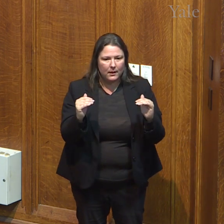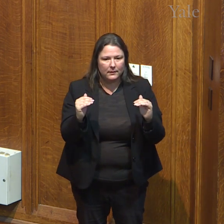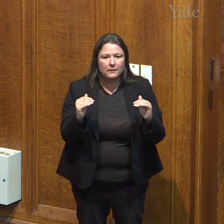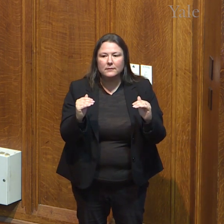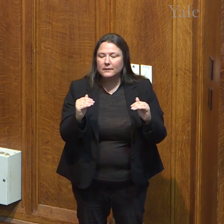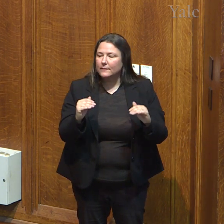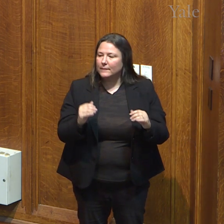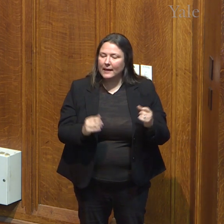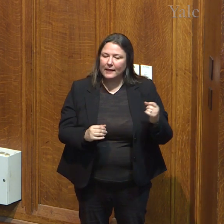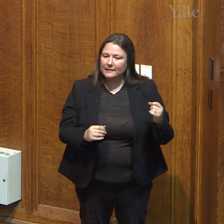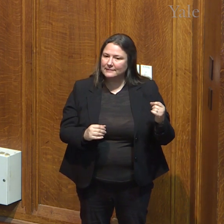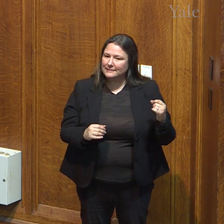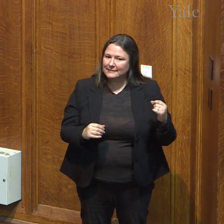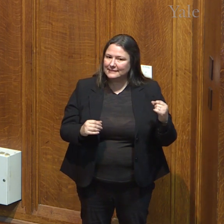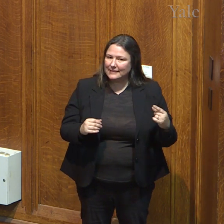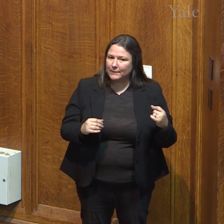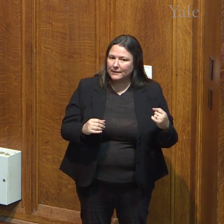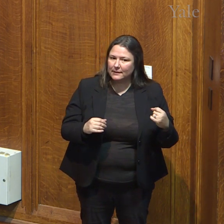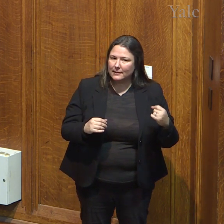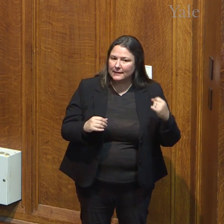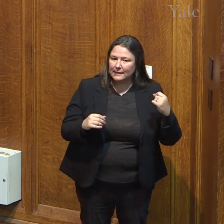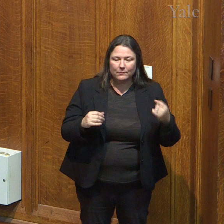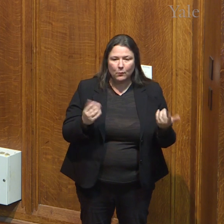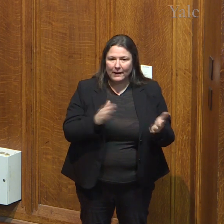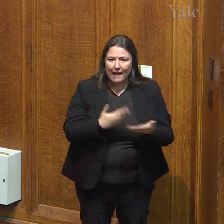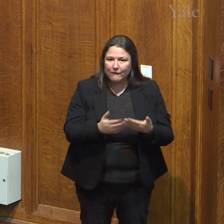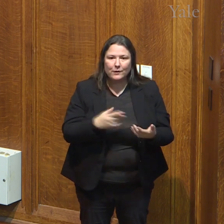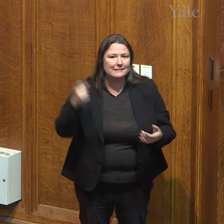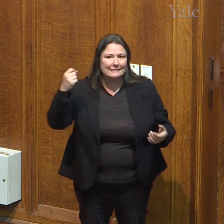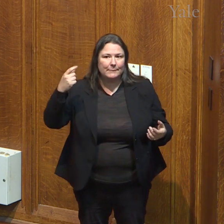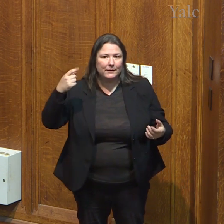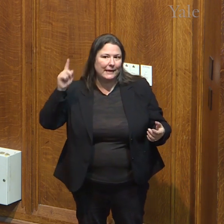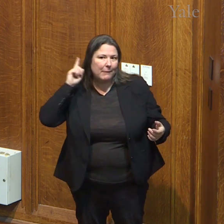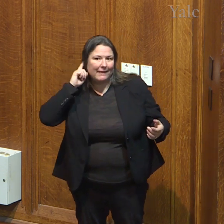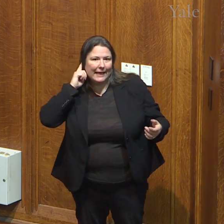language heard by the ears of the hearing or beheld by the eyes of the Deaf.